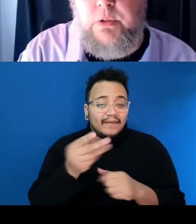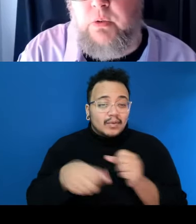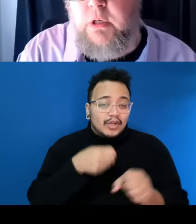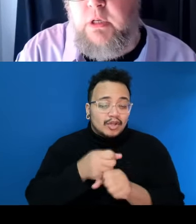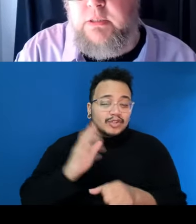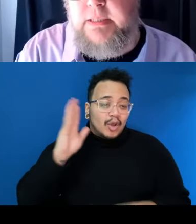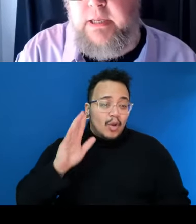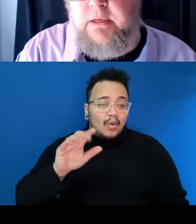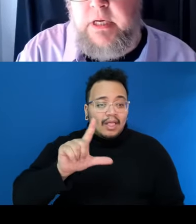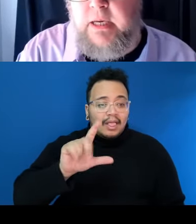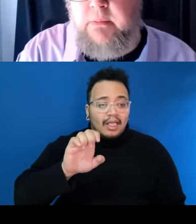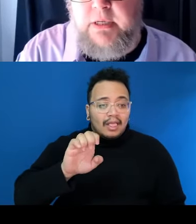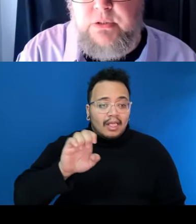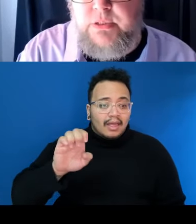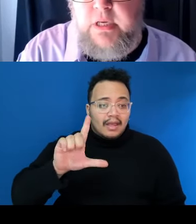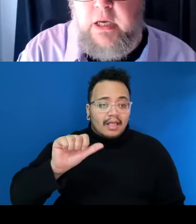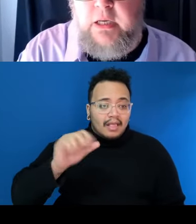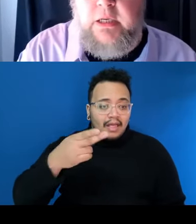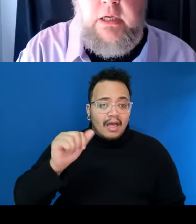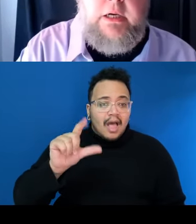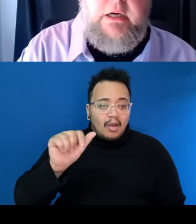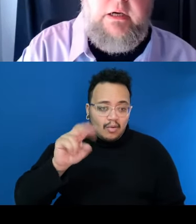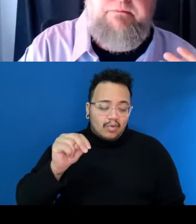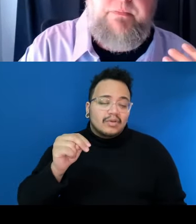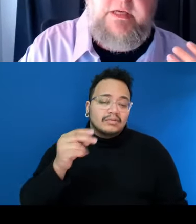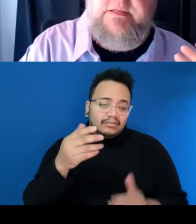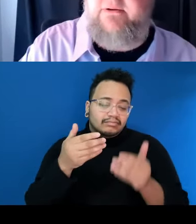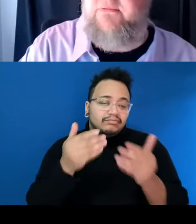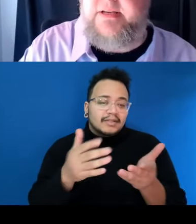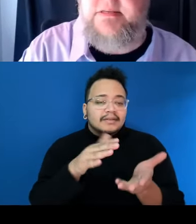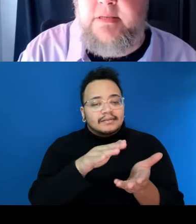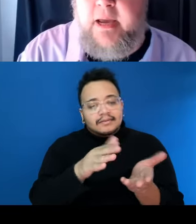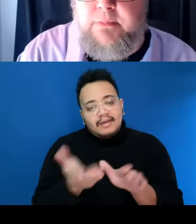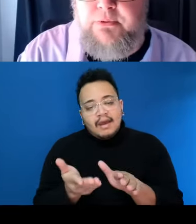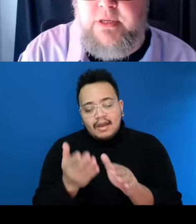who did end up dying by suicide, said, "Fix society please."